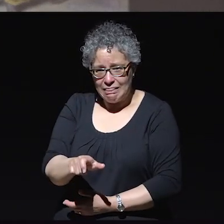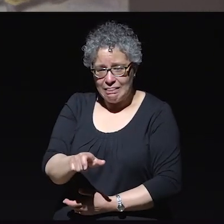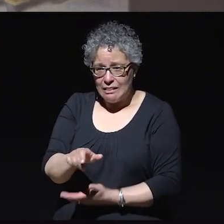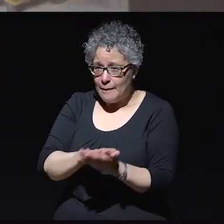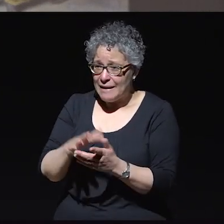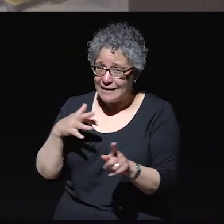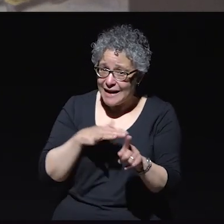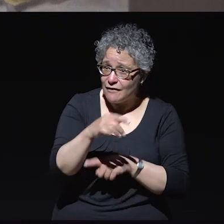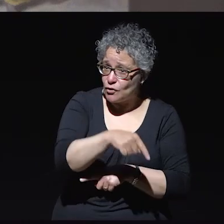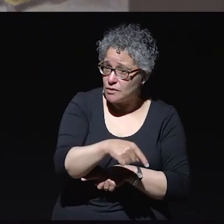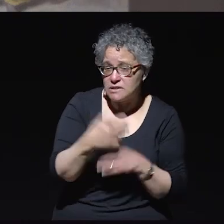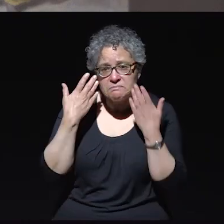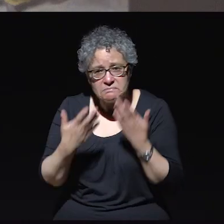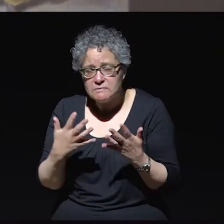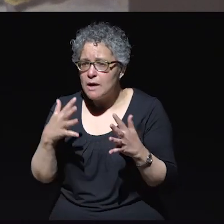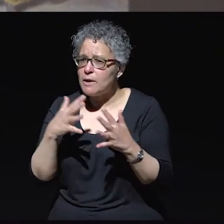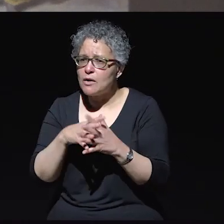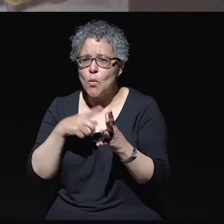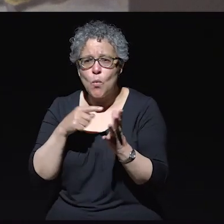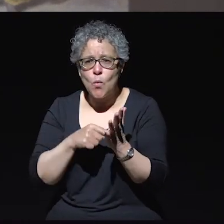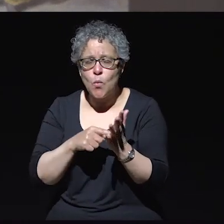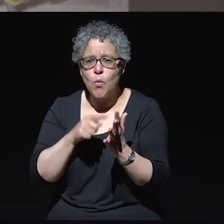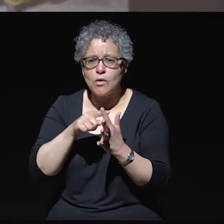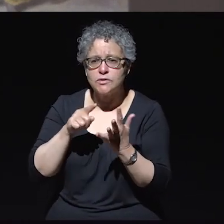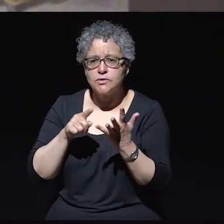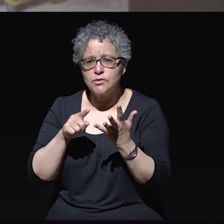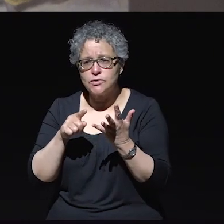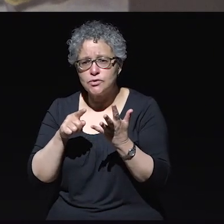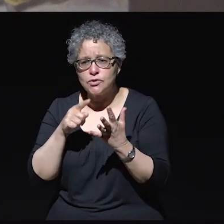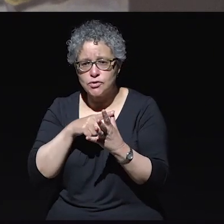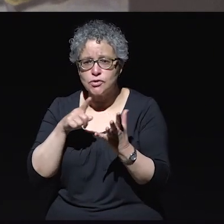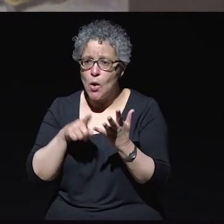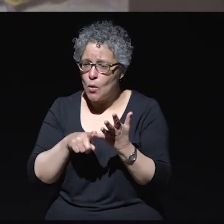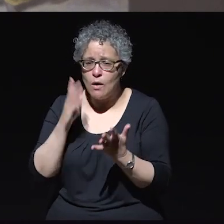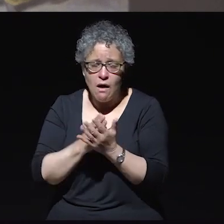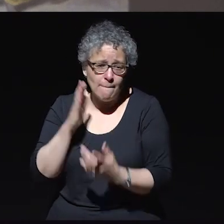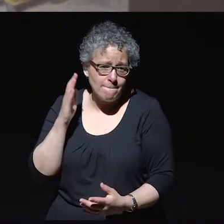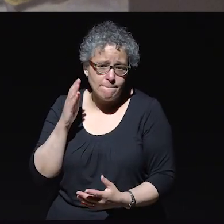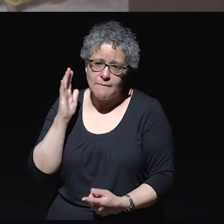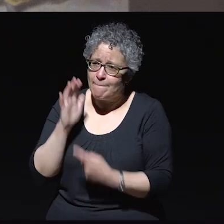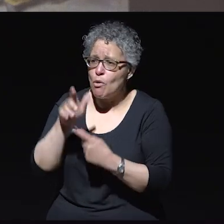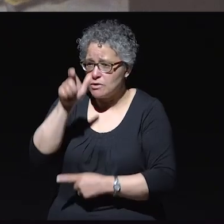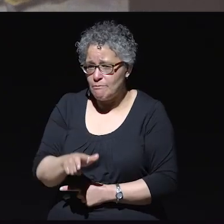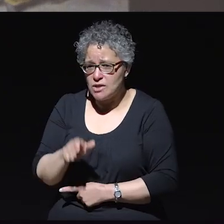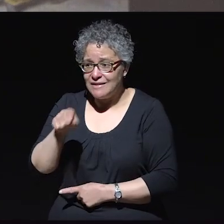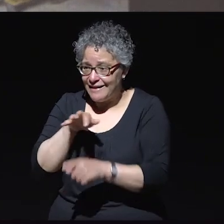But Watteau is a tremendously important painter for this circle. He certainly influenced the likes of William Hogarth and others.